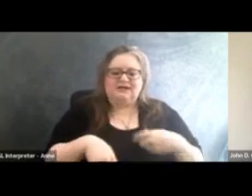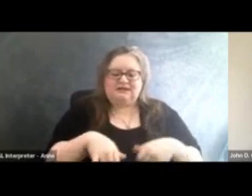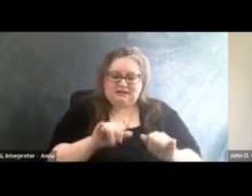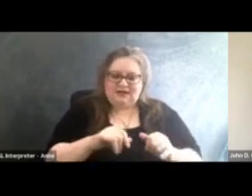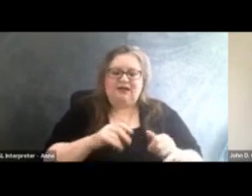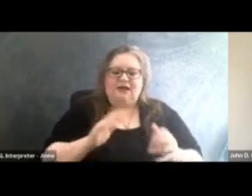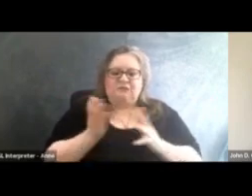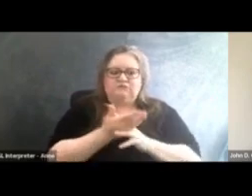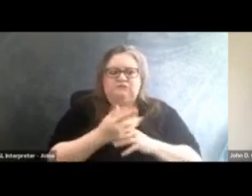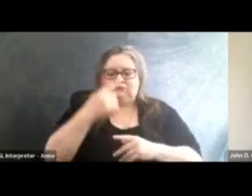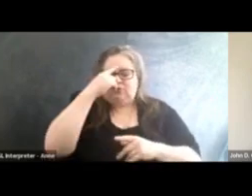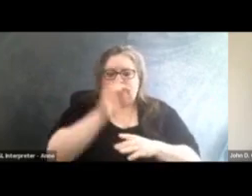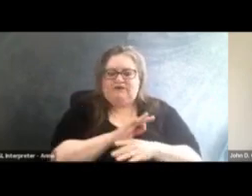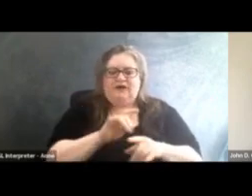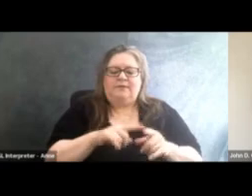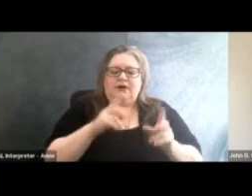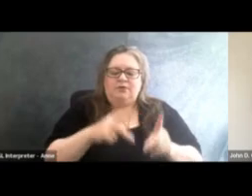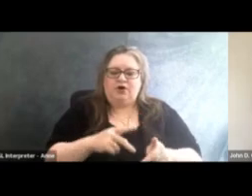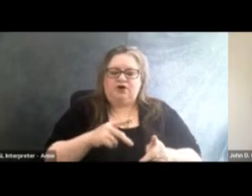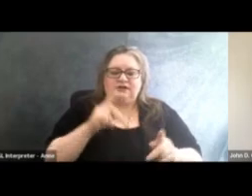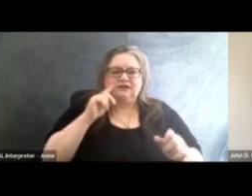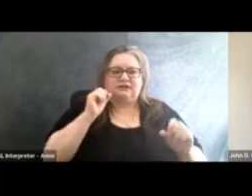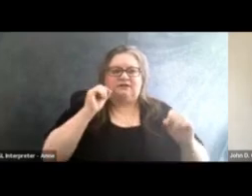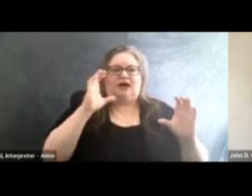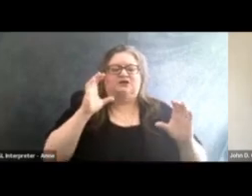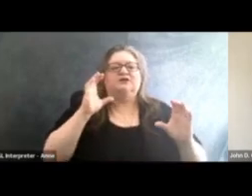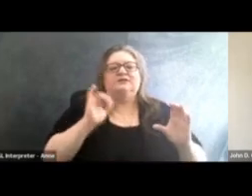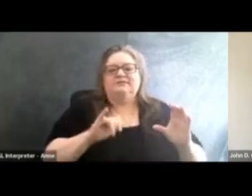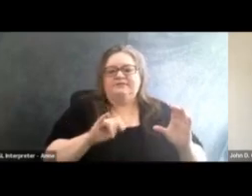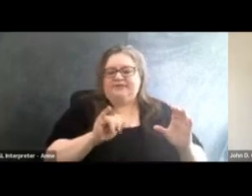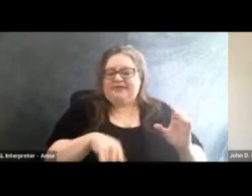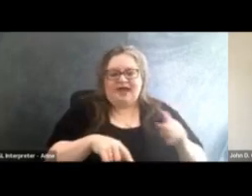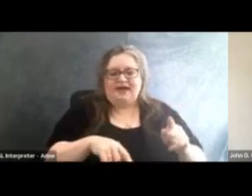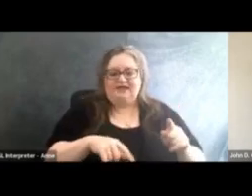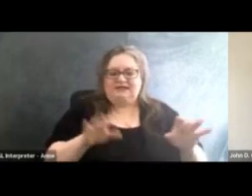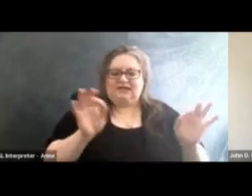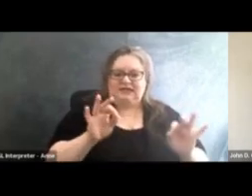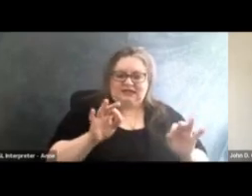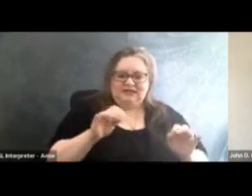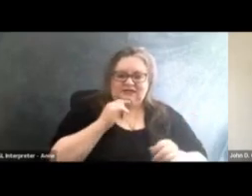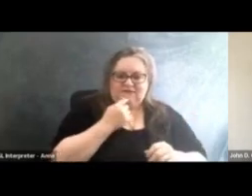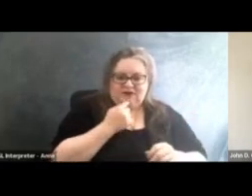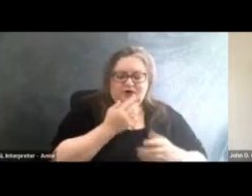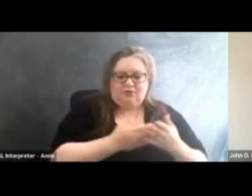function, but a person remains conscious, that's the least severe in part of the spectrum